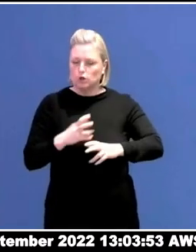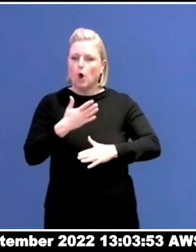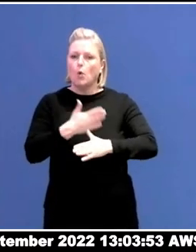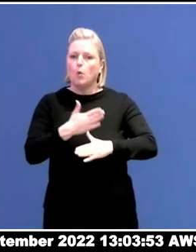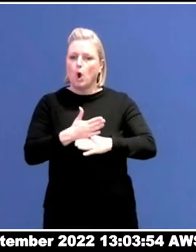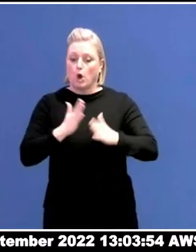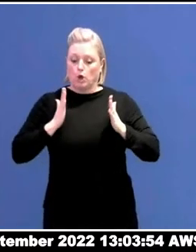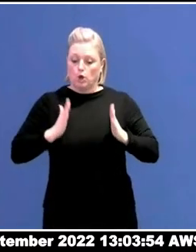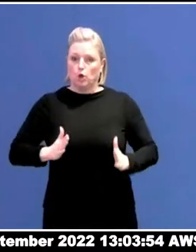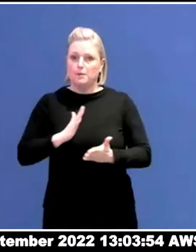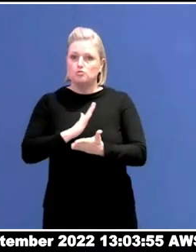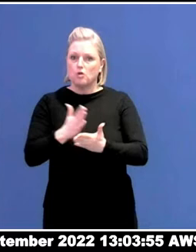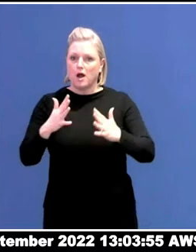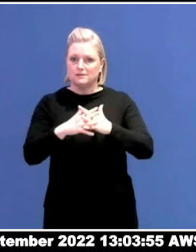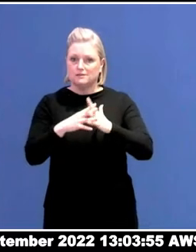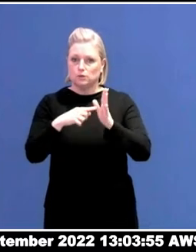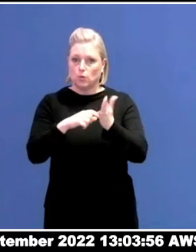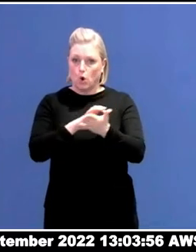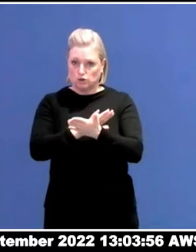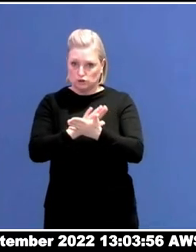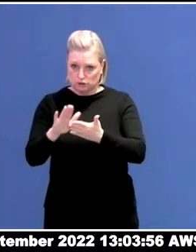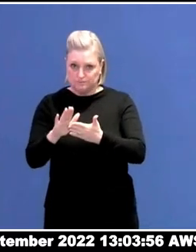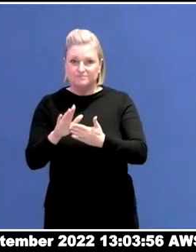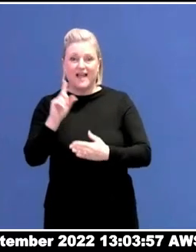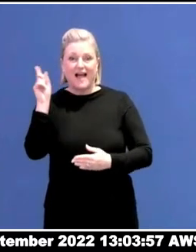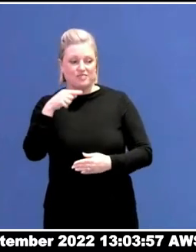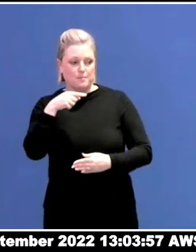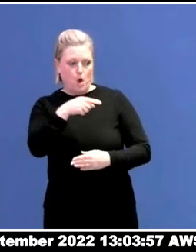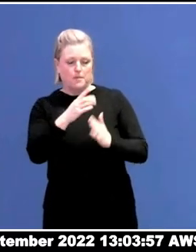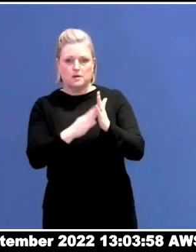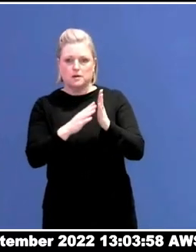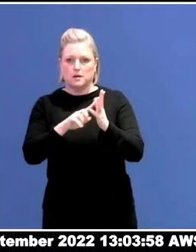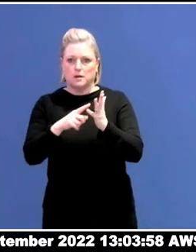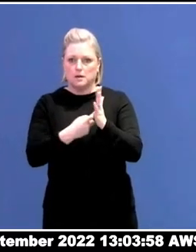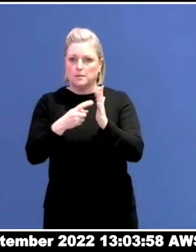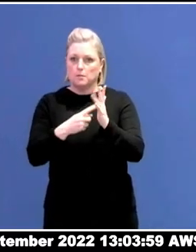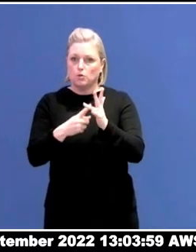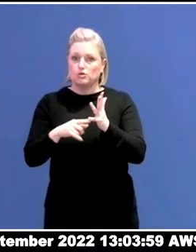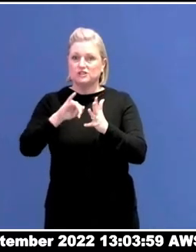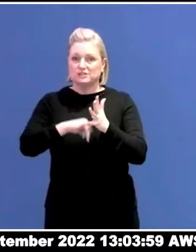is giving evidence via AVL from Mauritius. I wish I was in Mauritius.